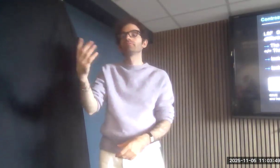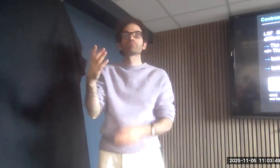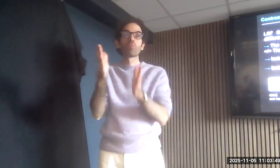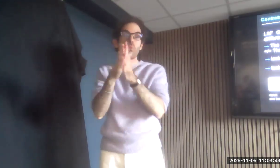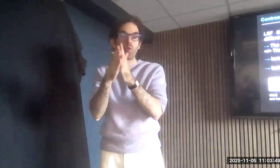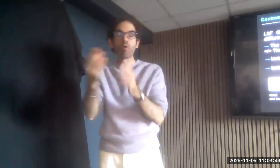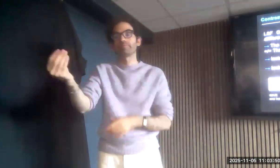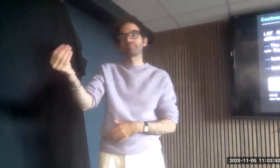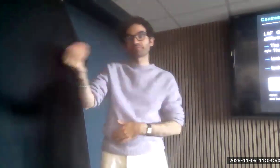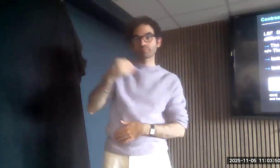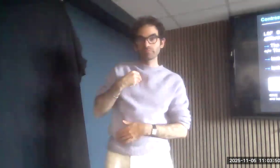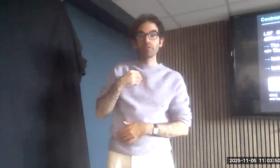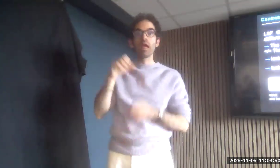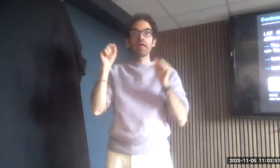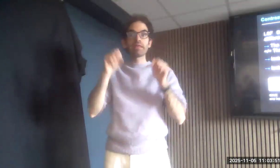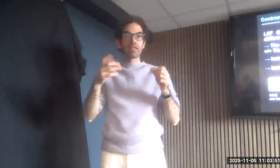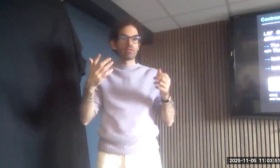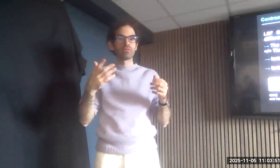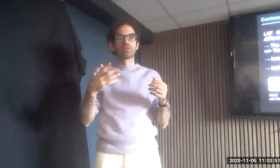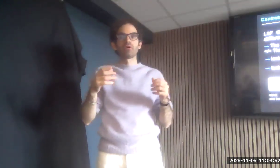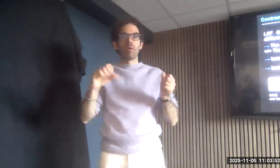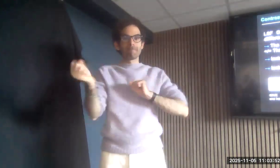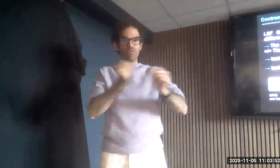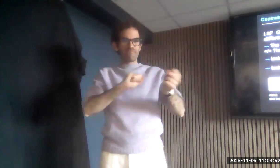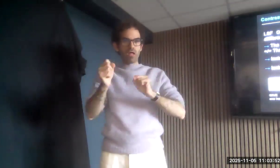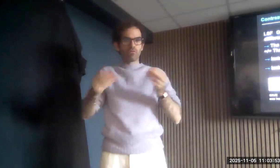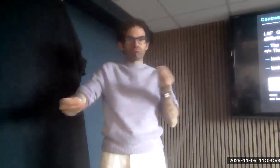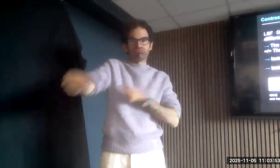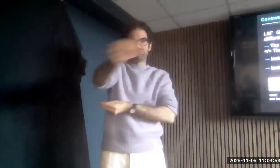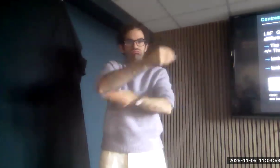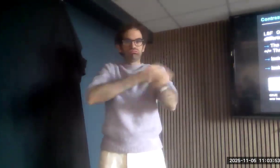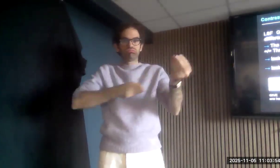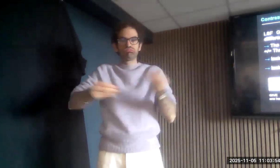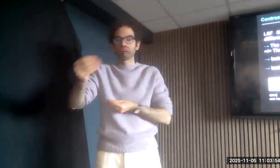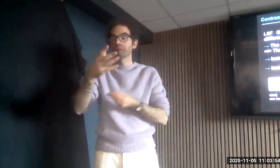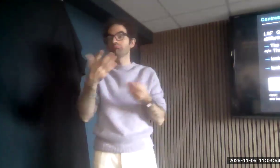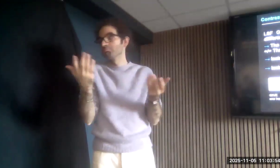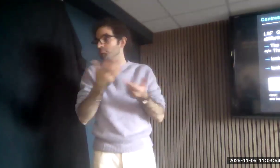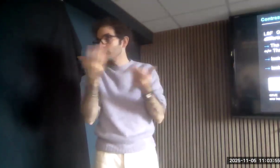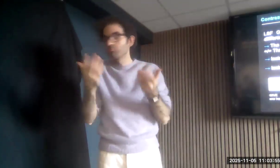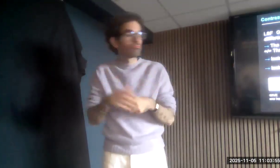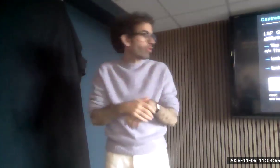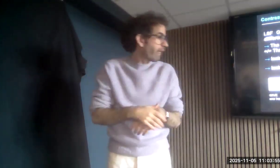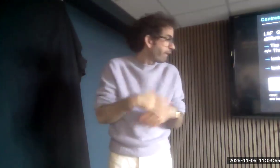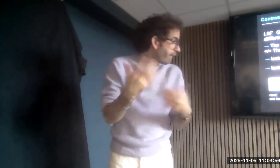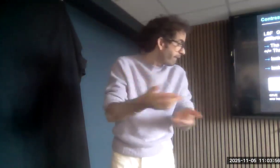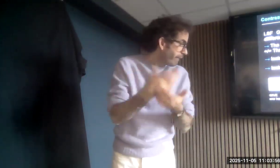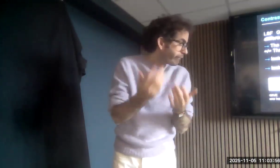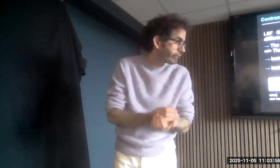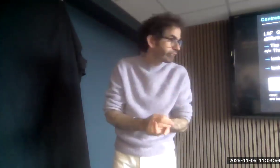Book - give with two hands book - give with one hand. The movement is dynamic here.